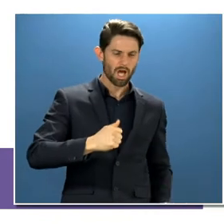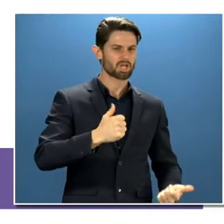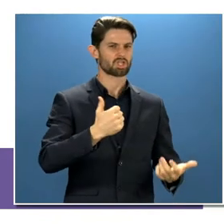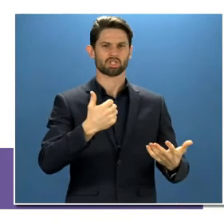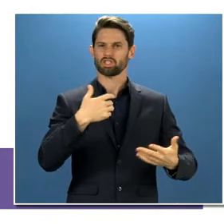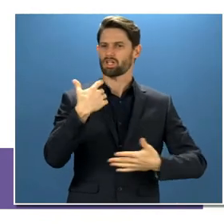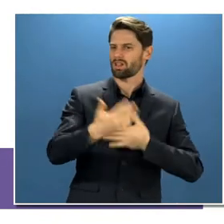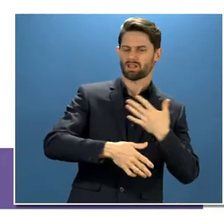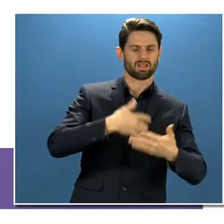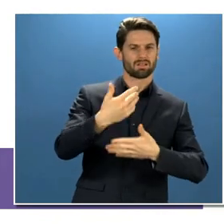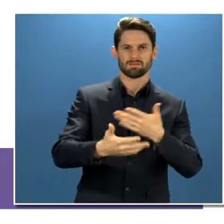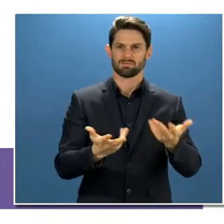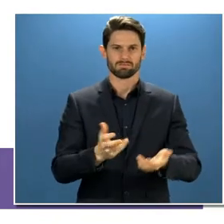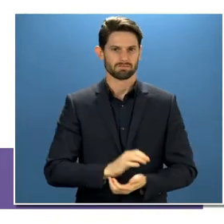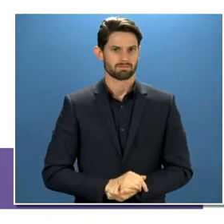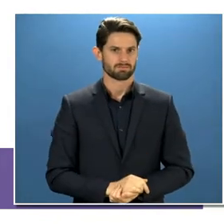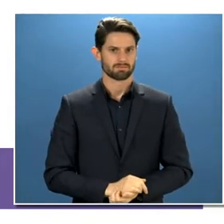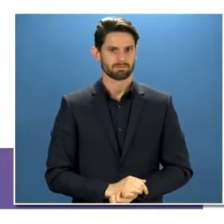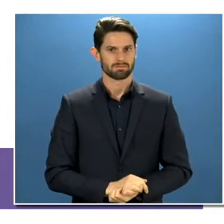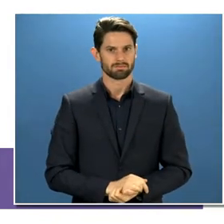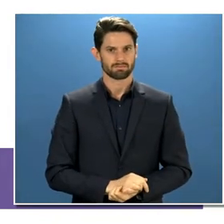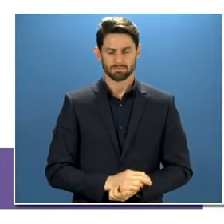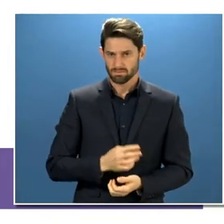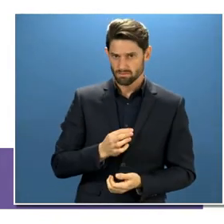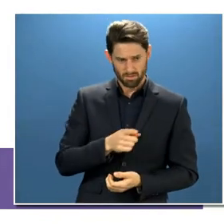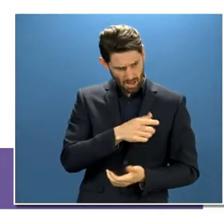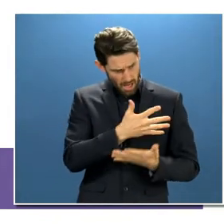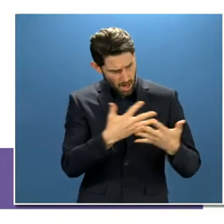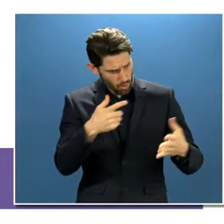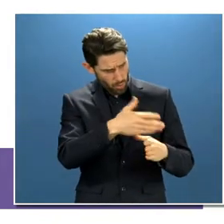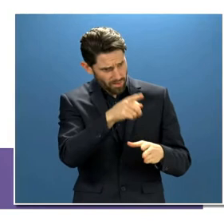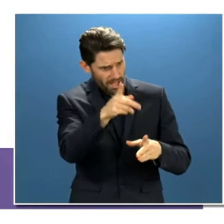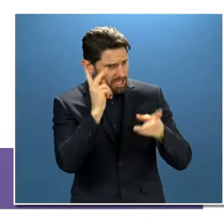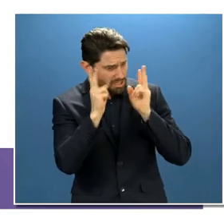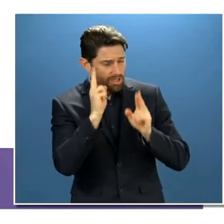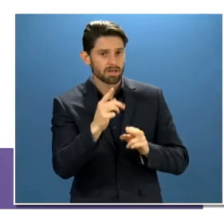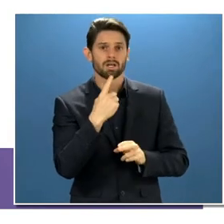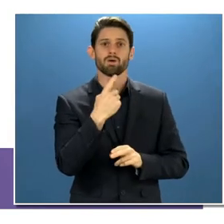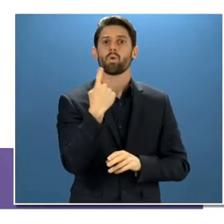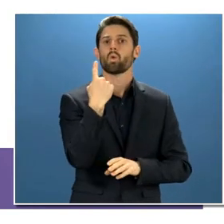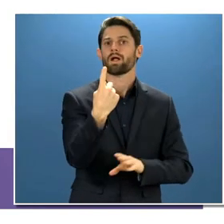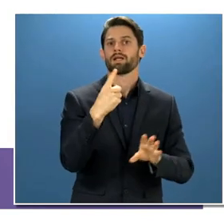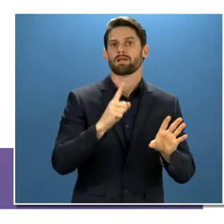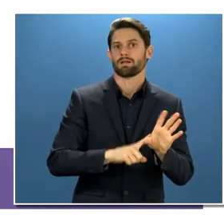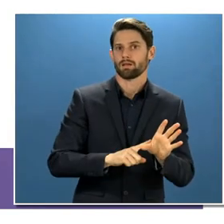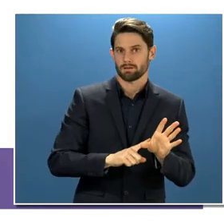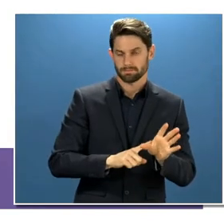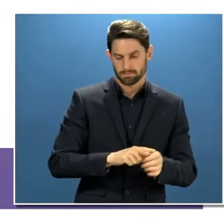Got too hard. Do you remember how long you worked --- A year. And after the year at the hairdressers she let you go?